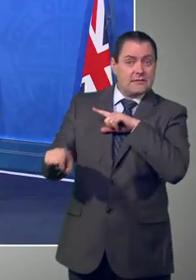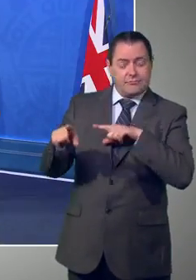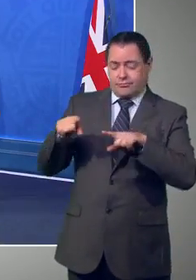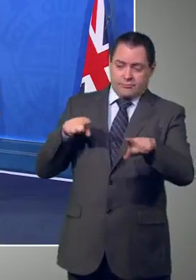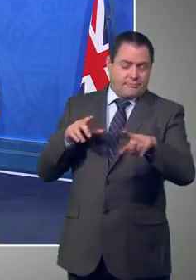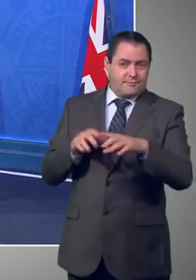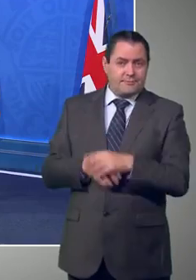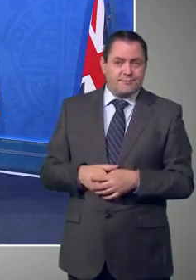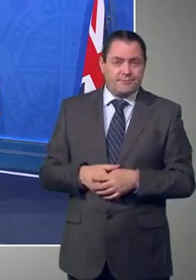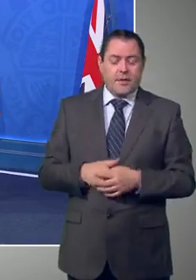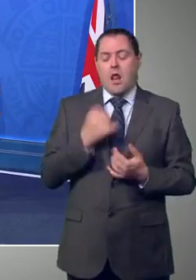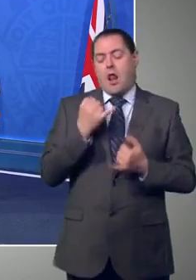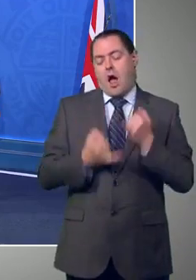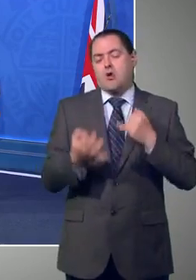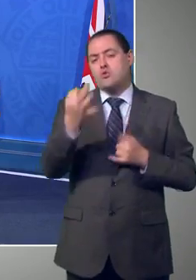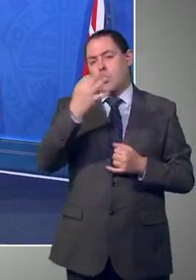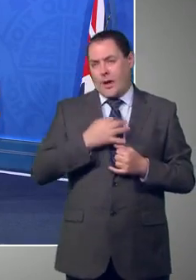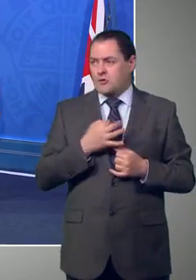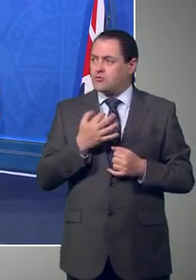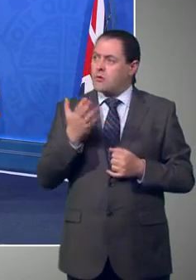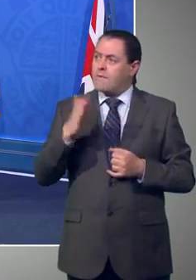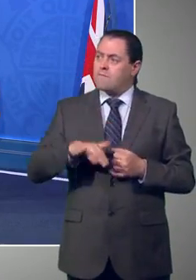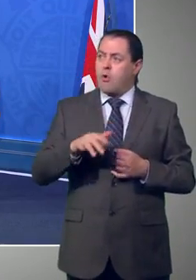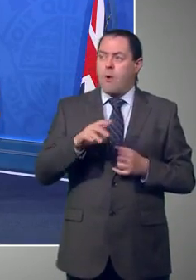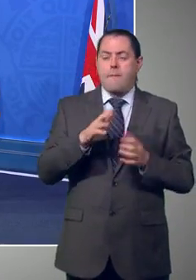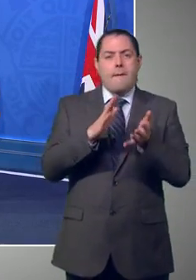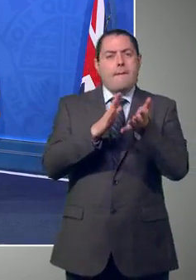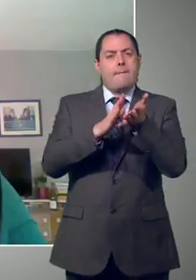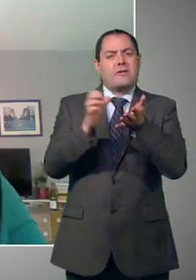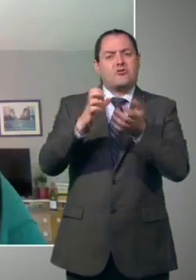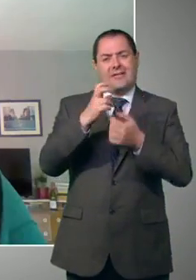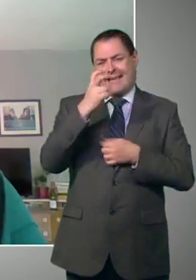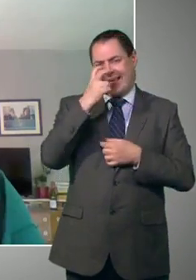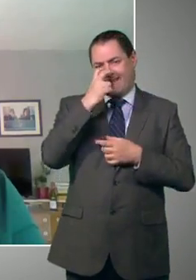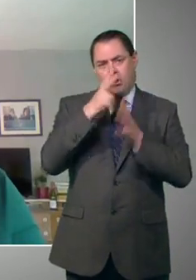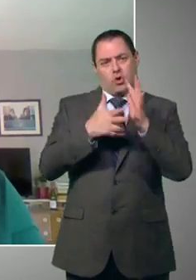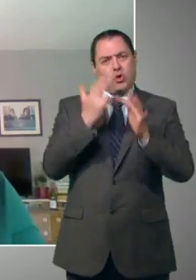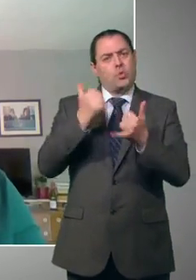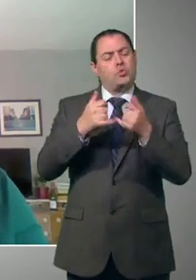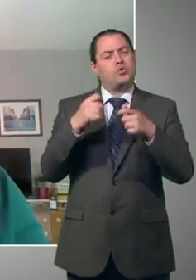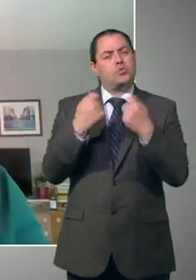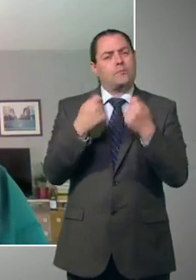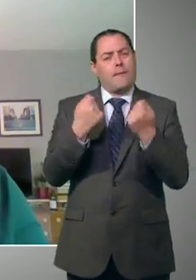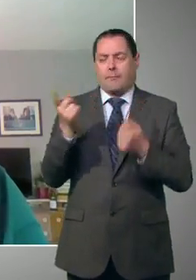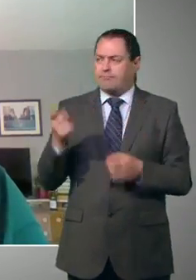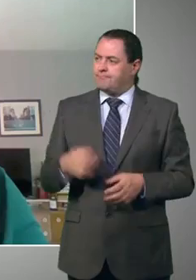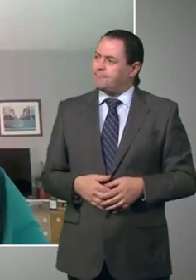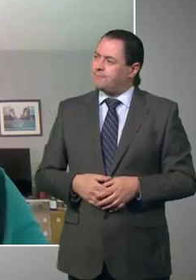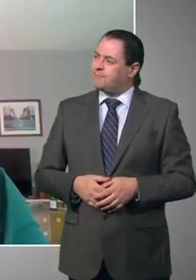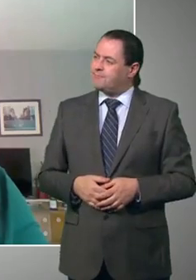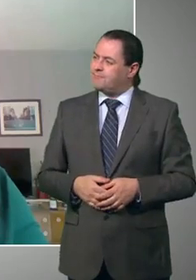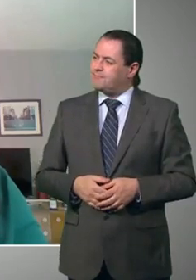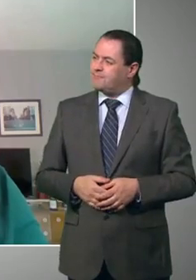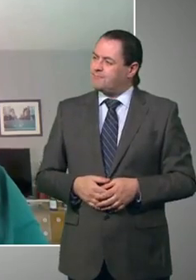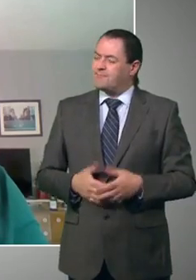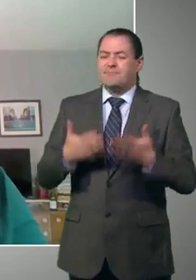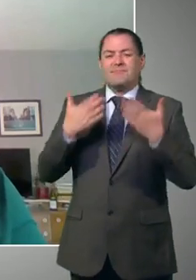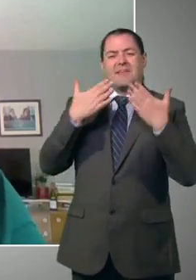final question is from Jen Williams from the Manchester Evening News. Jen Thanks and a